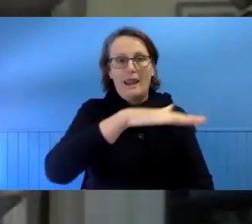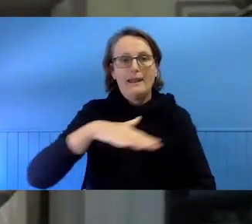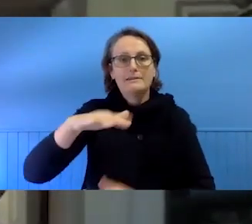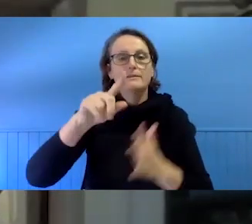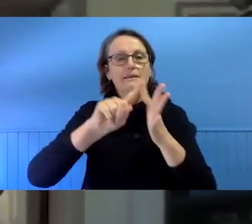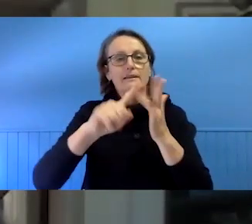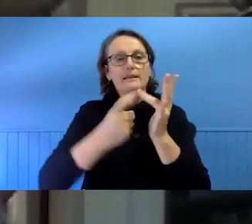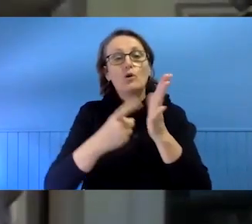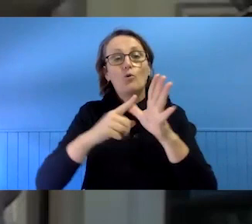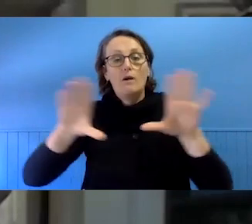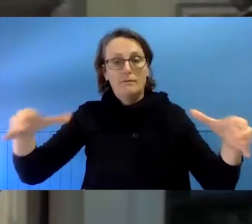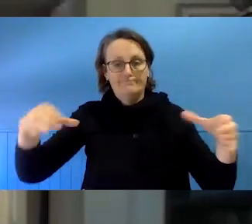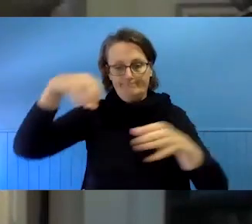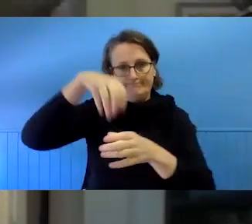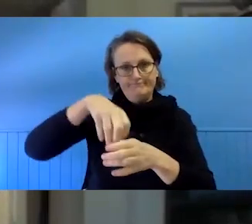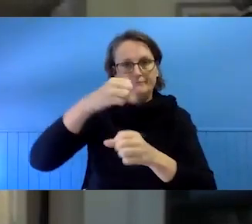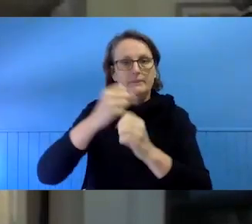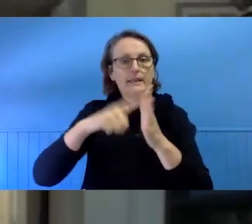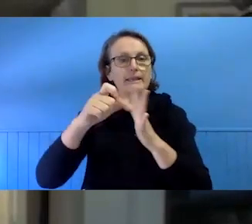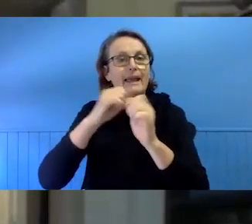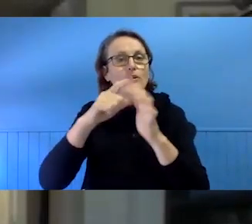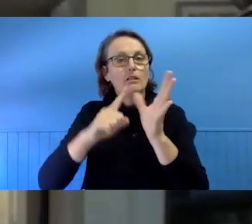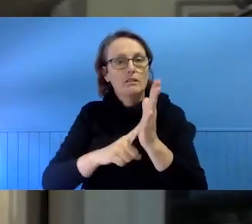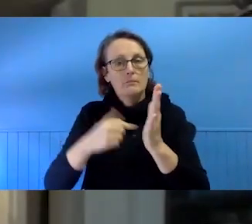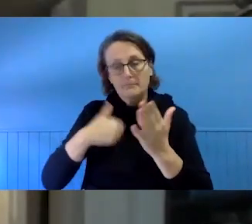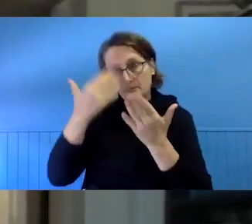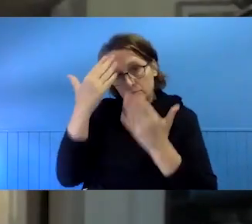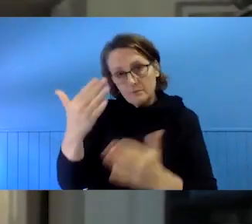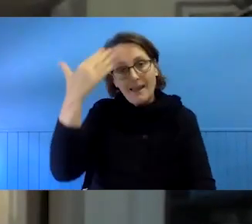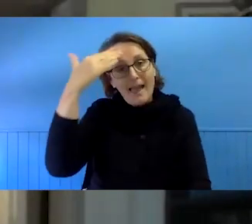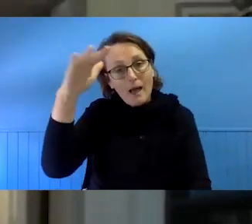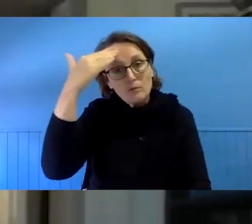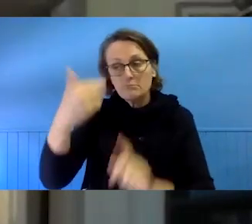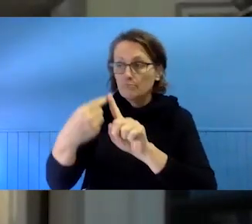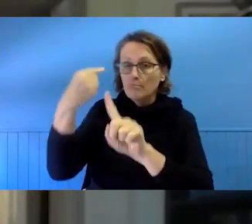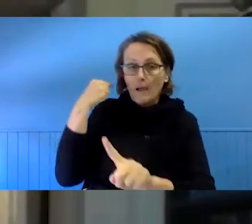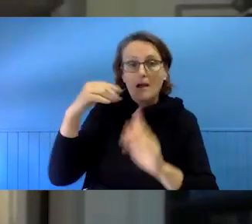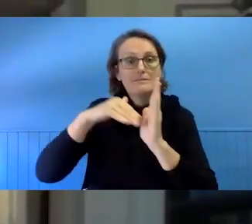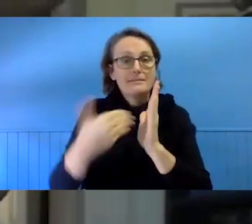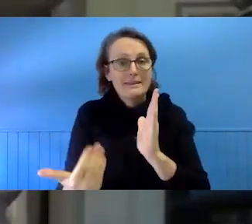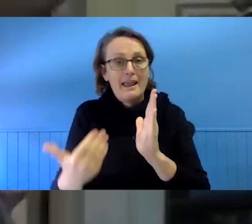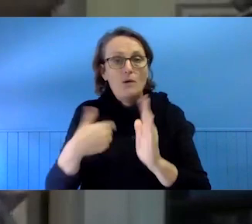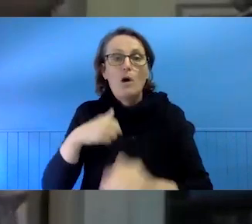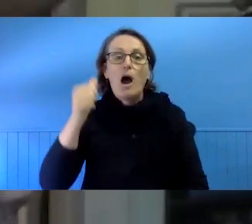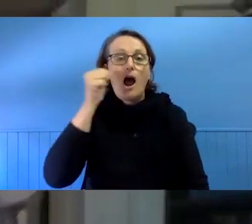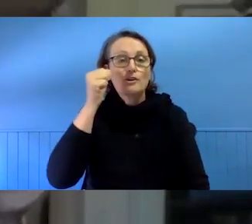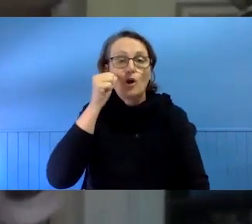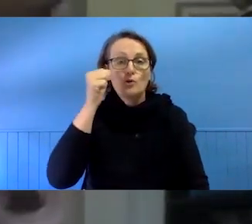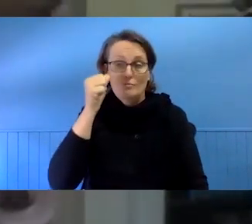people of the Eora nation. I pay my respects to elders past and present, I acknowledge that sovereignty was never ceded.